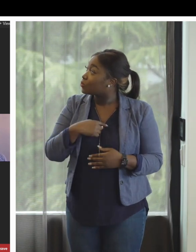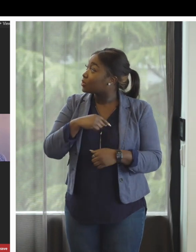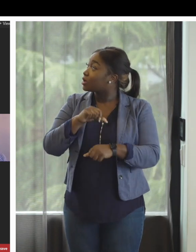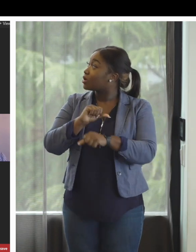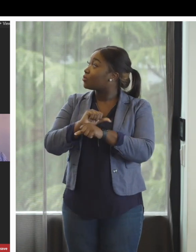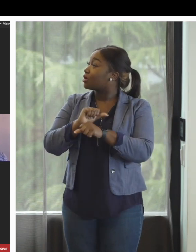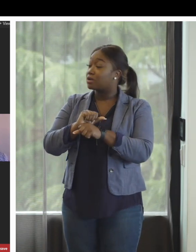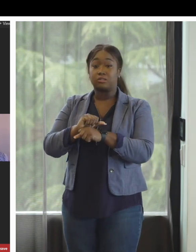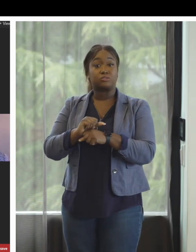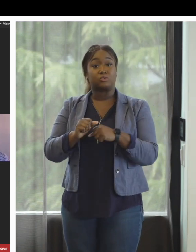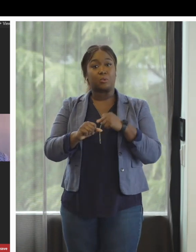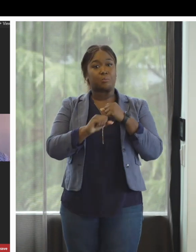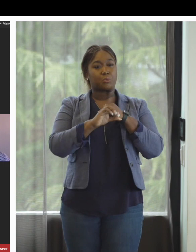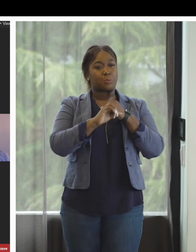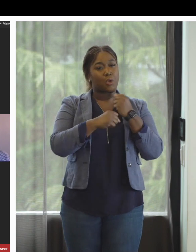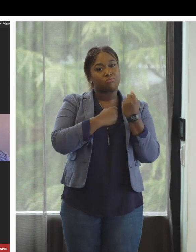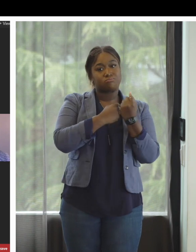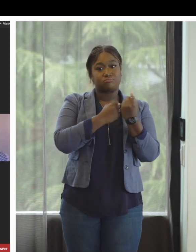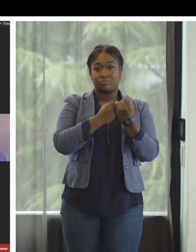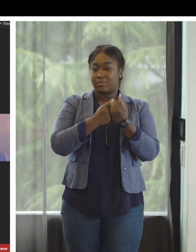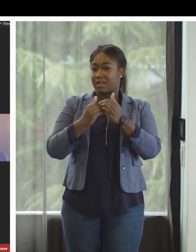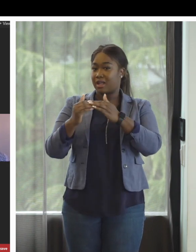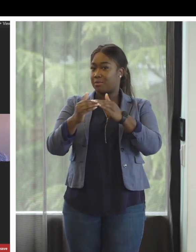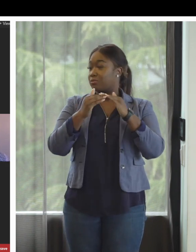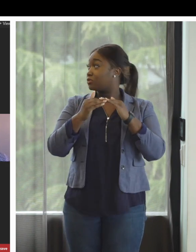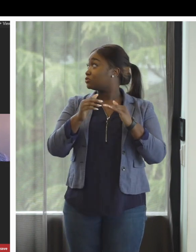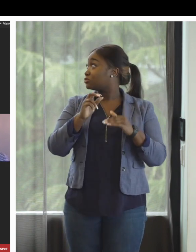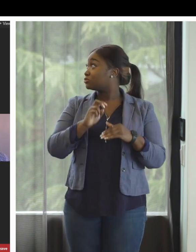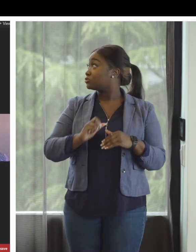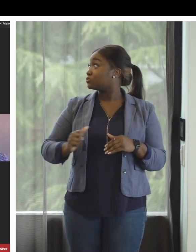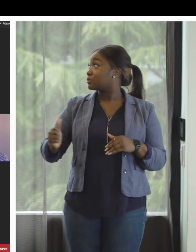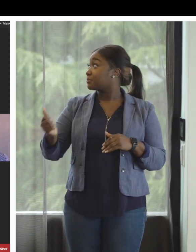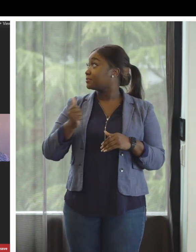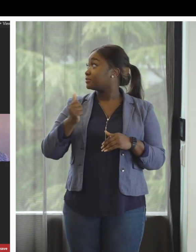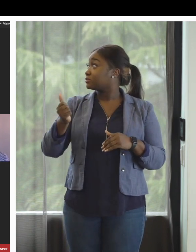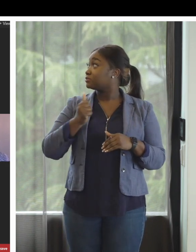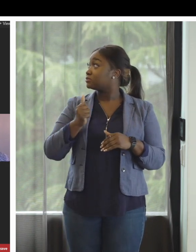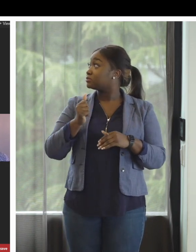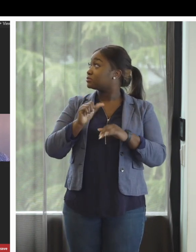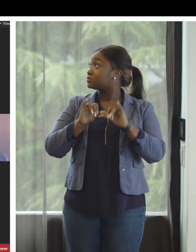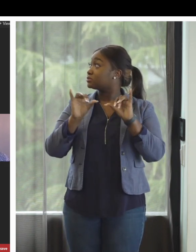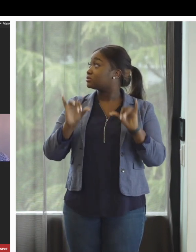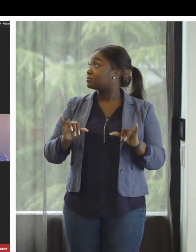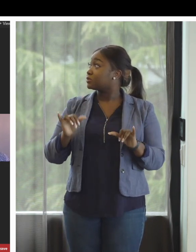transit system that serves all users equally. Public transit adds